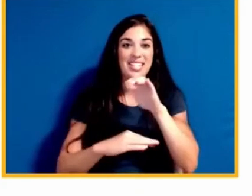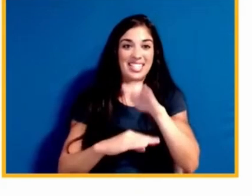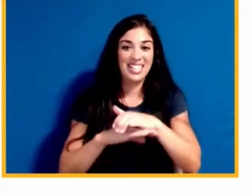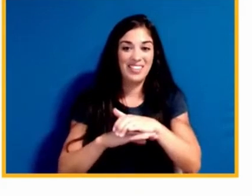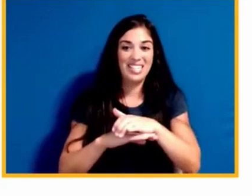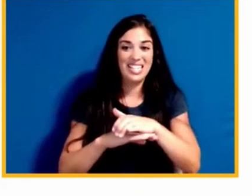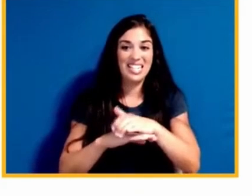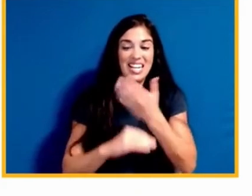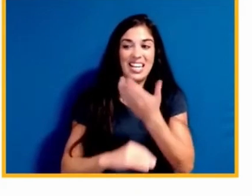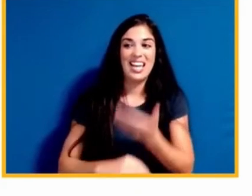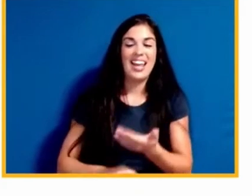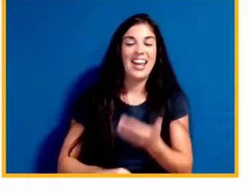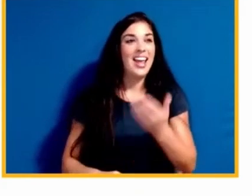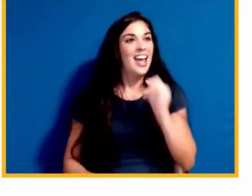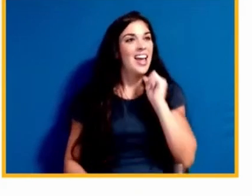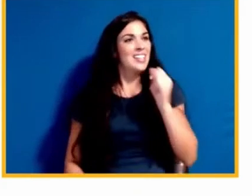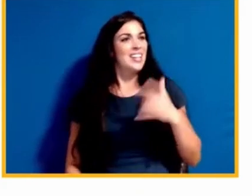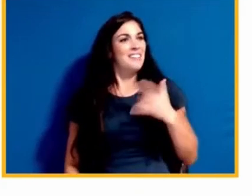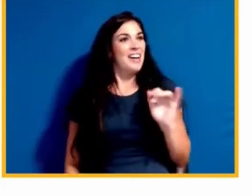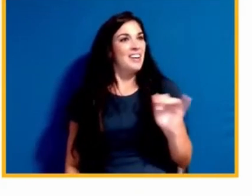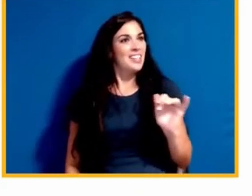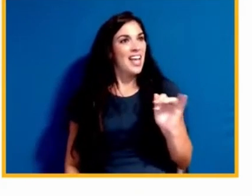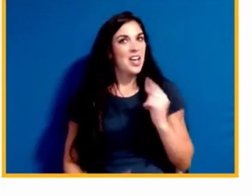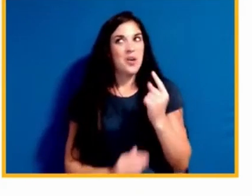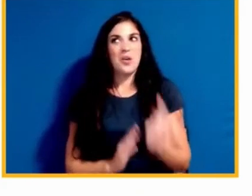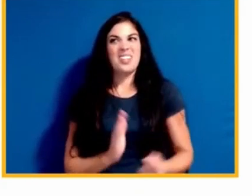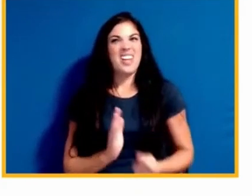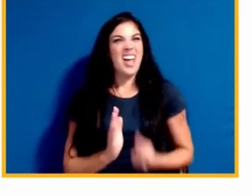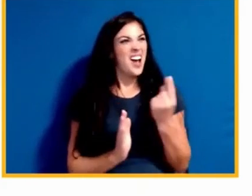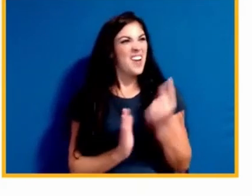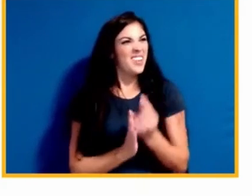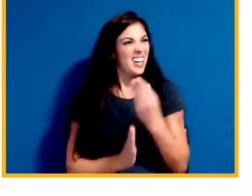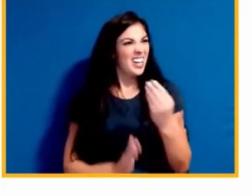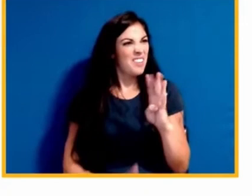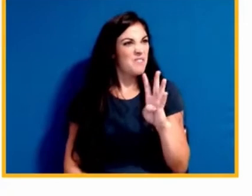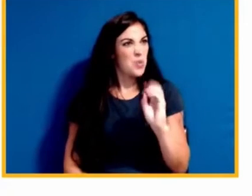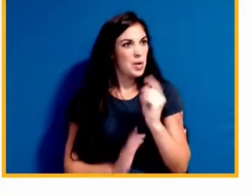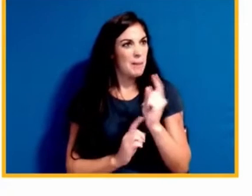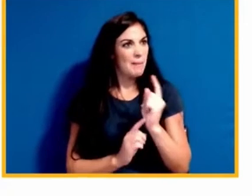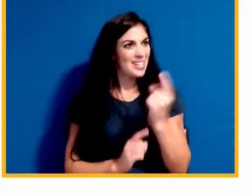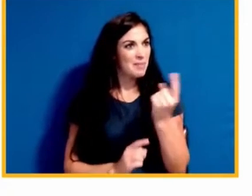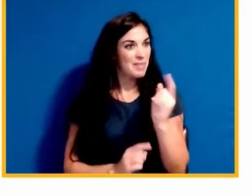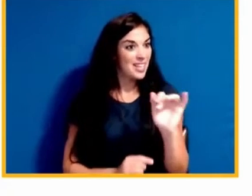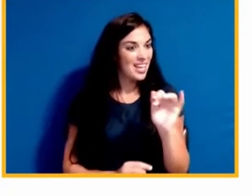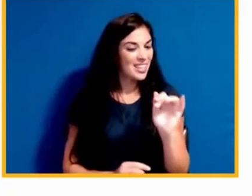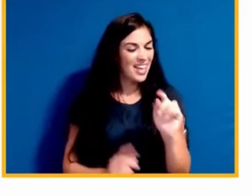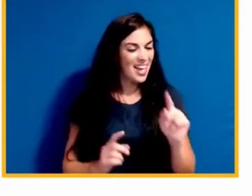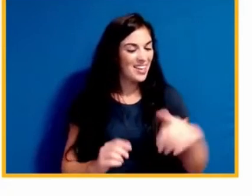and it hasn't really felt like it's been, what, an hour and 40 minutes or something like that so far?